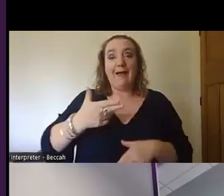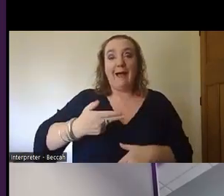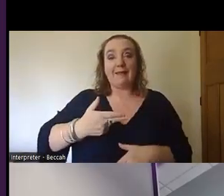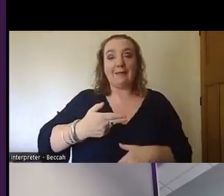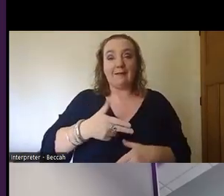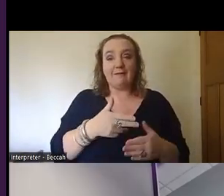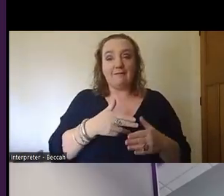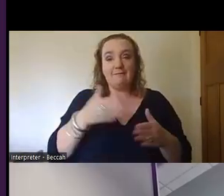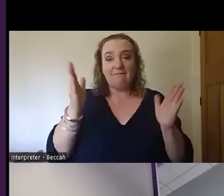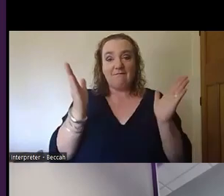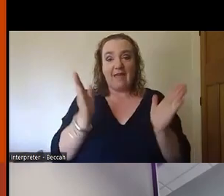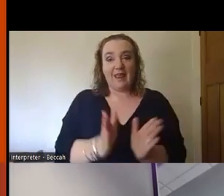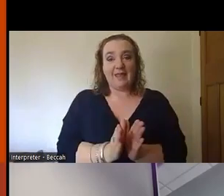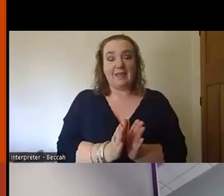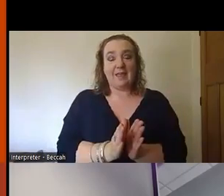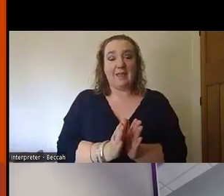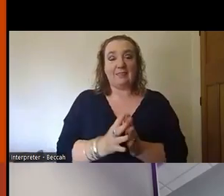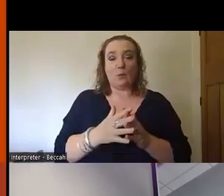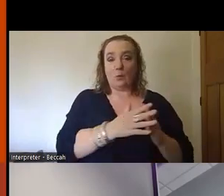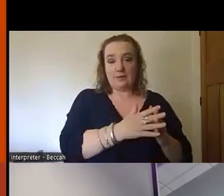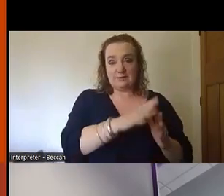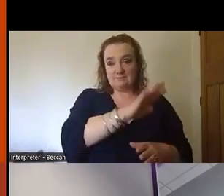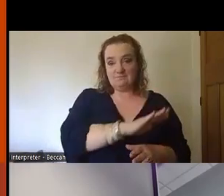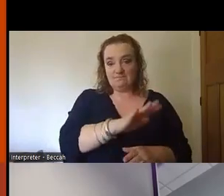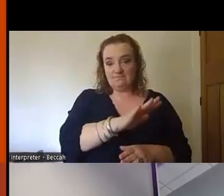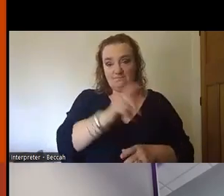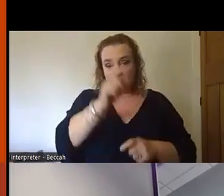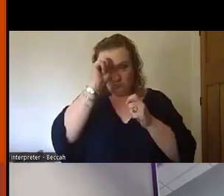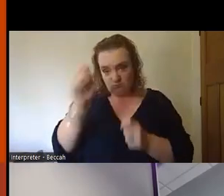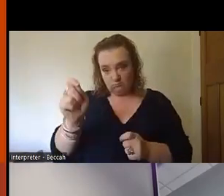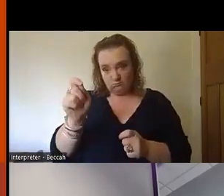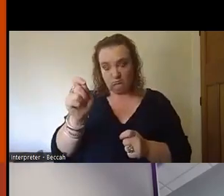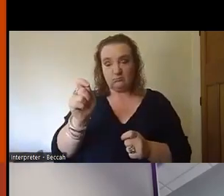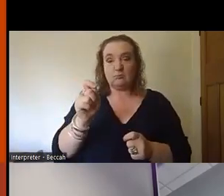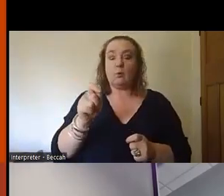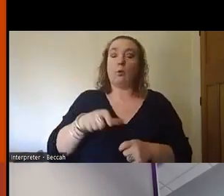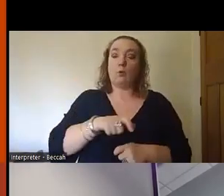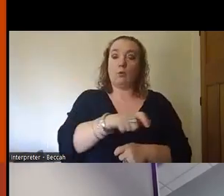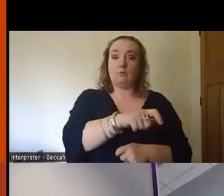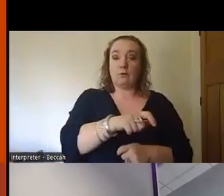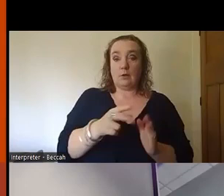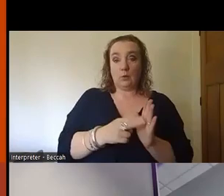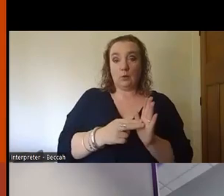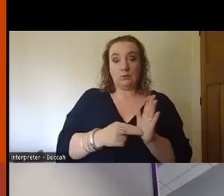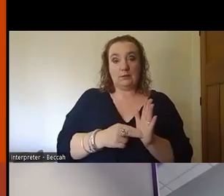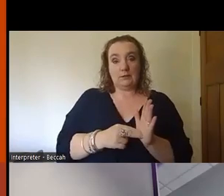So I acknowledge the, my awa and monga. I've been in New Zealand coming up